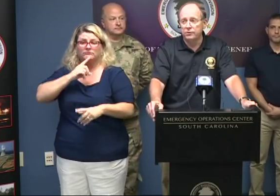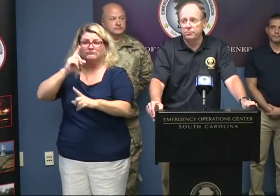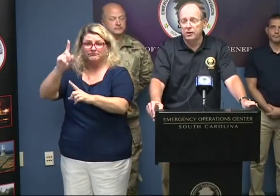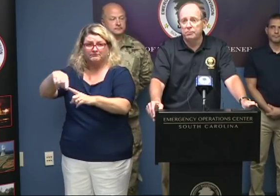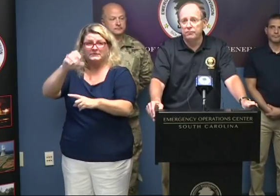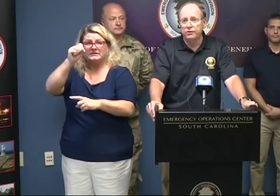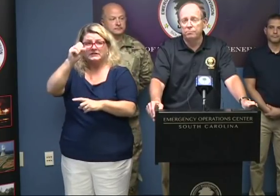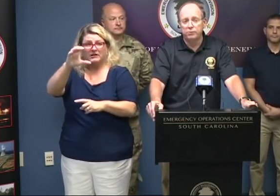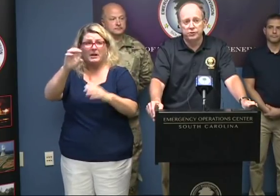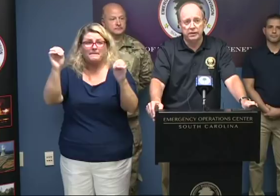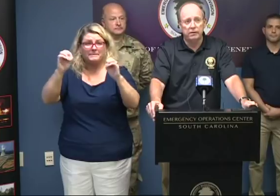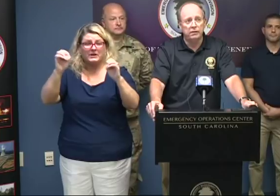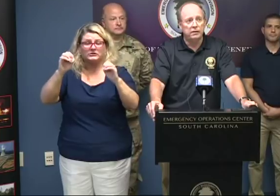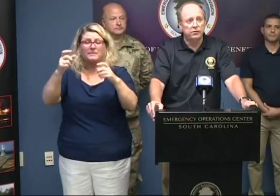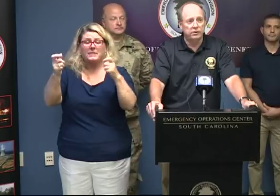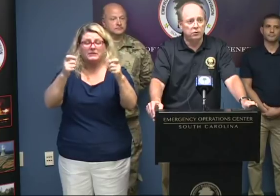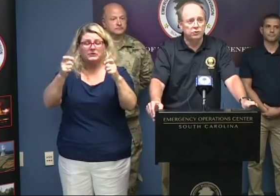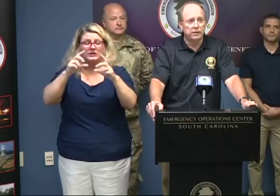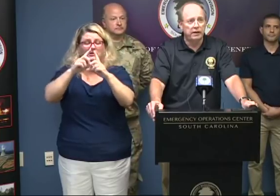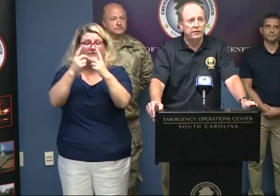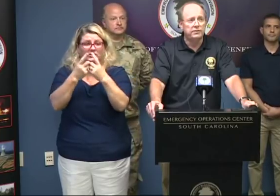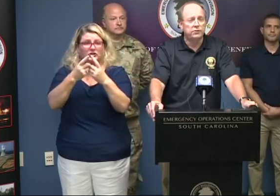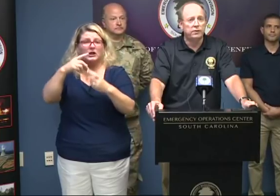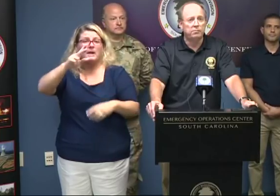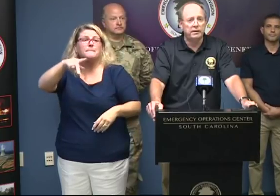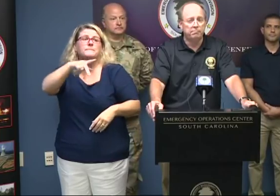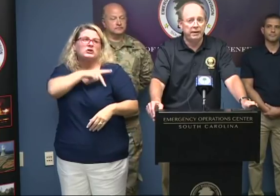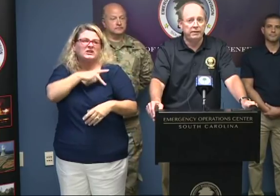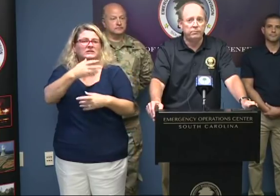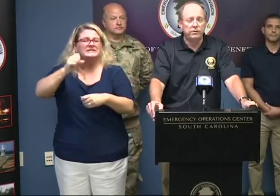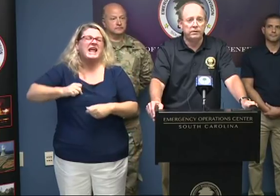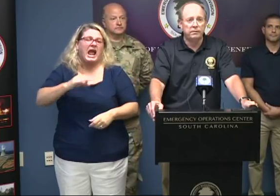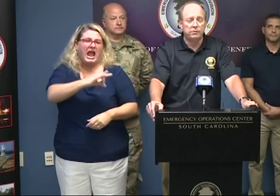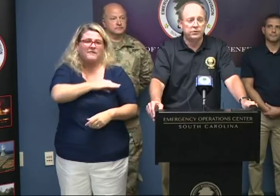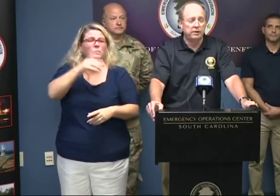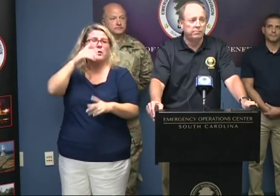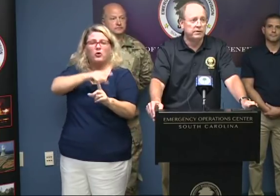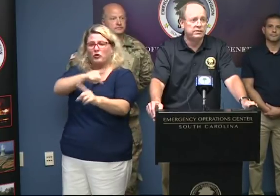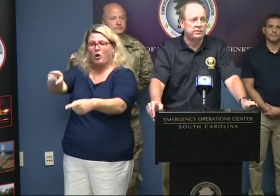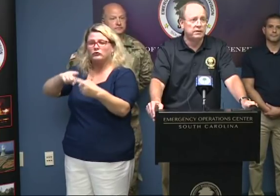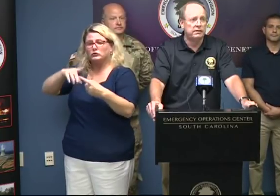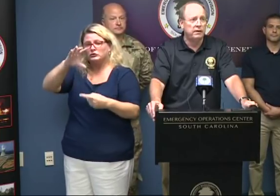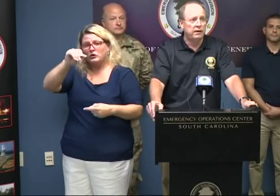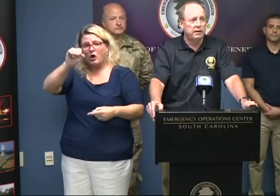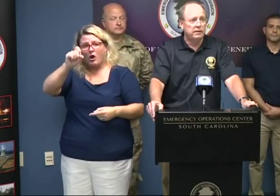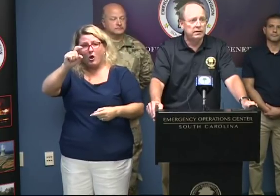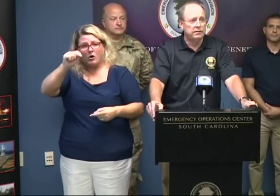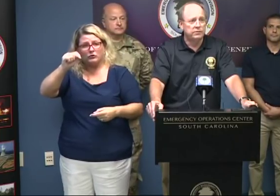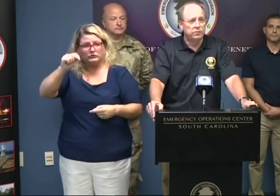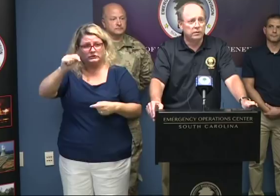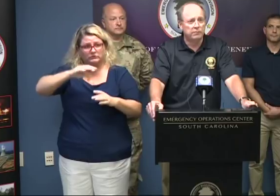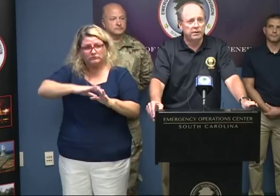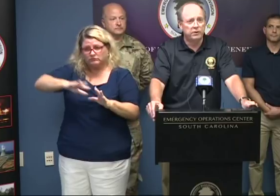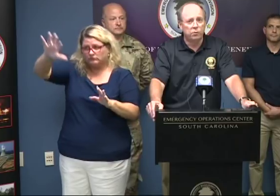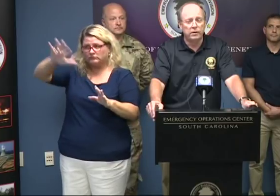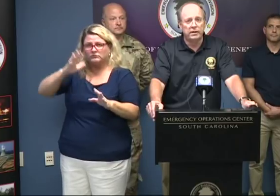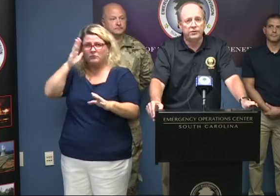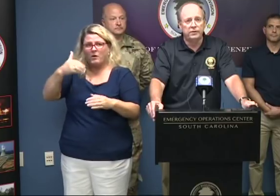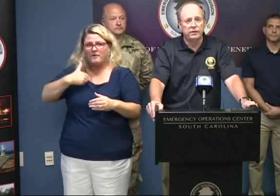Emergency Management Division personnel to the coastal counties so they'll be embedded with the emergency operations center. So we'll have better coordination